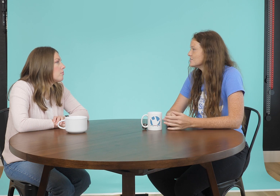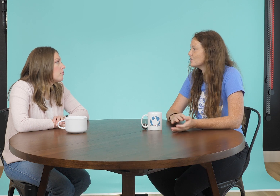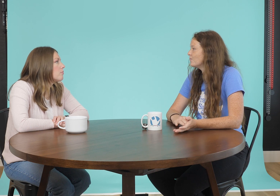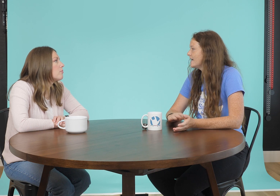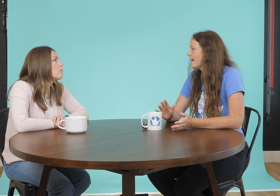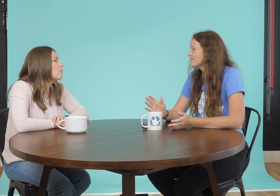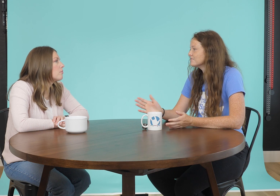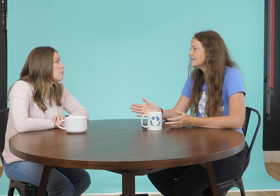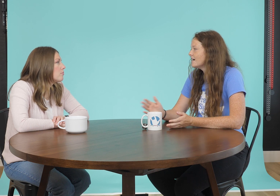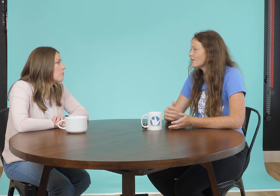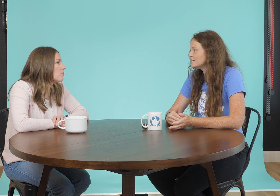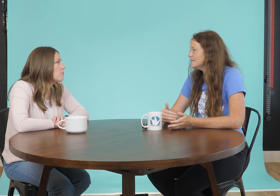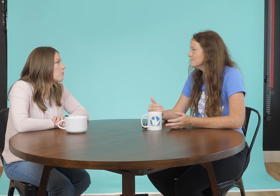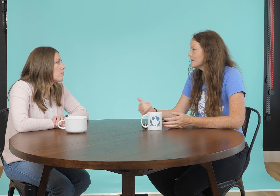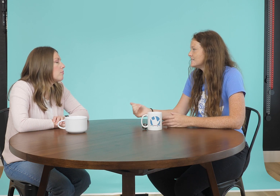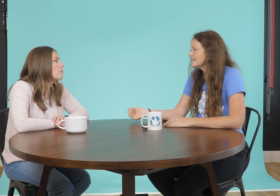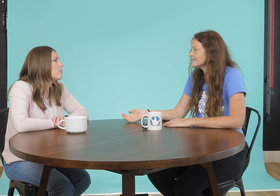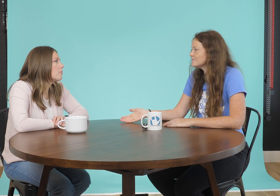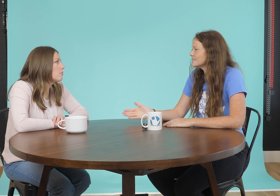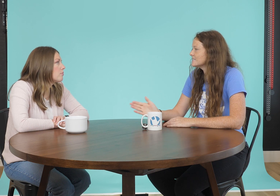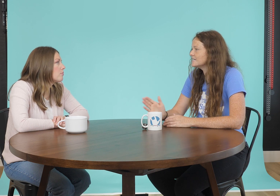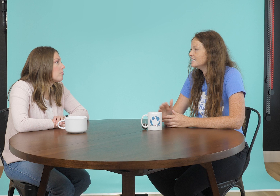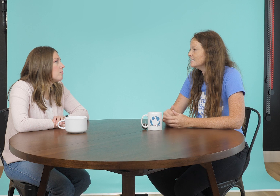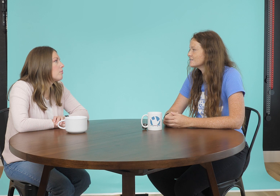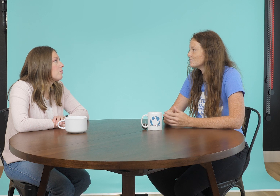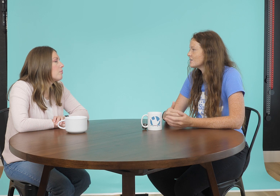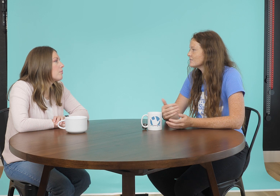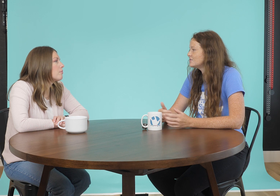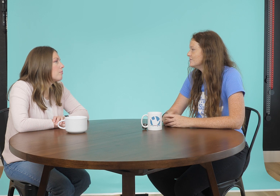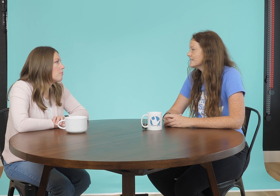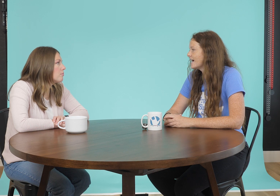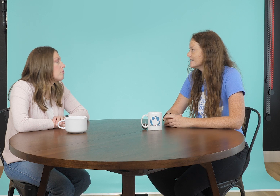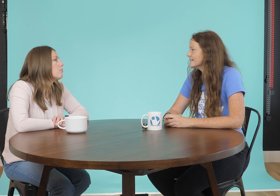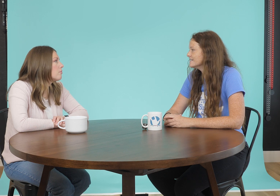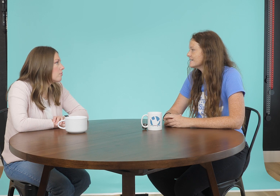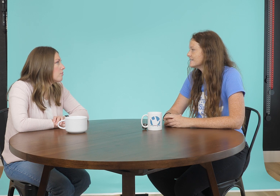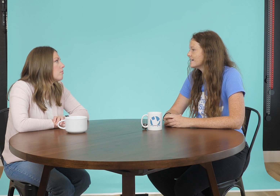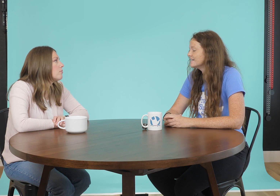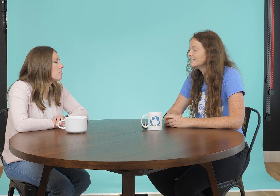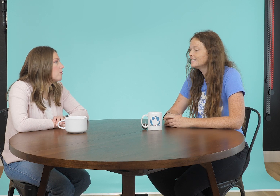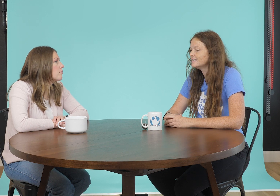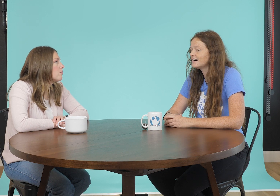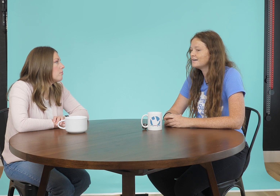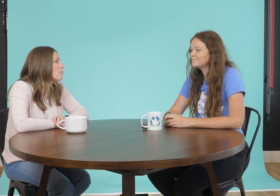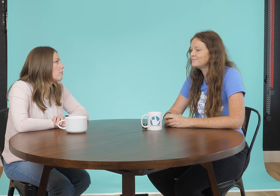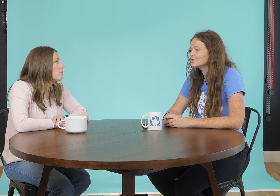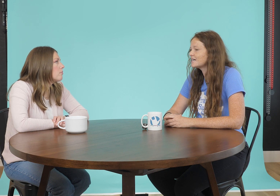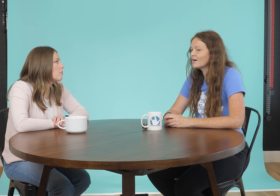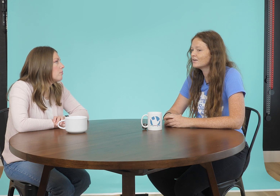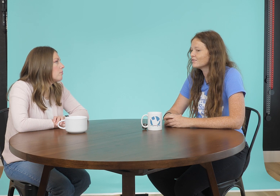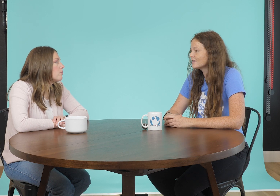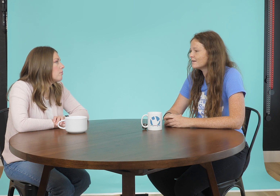and so we have our team that takes them to the city. So whichever student that is, and then just caring for them